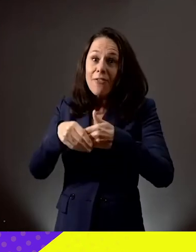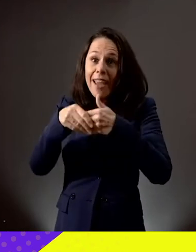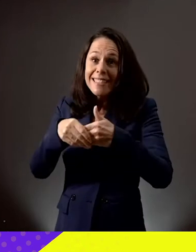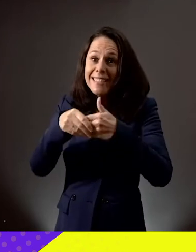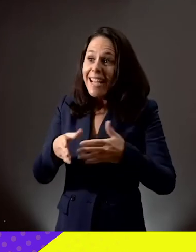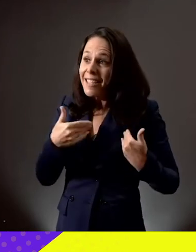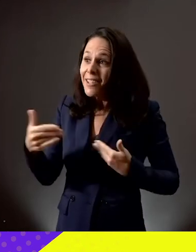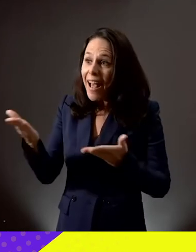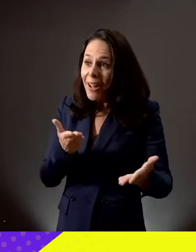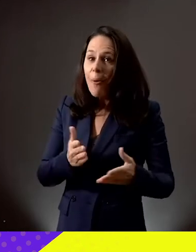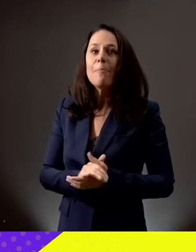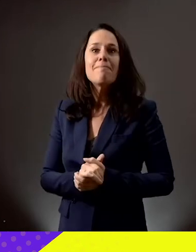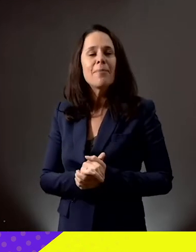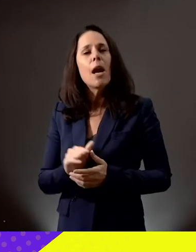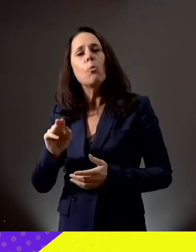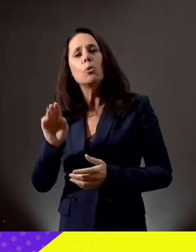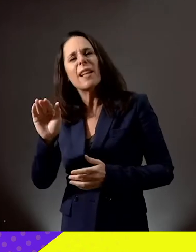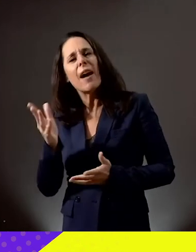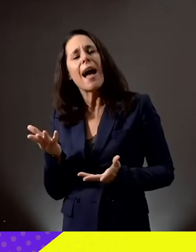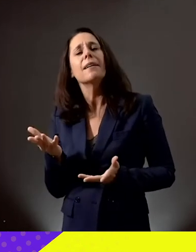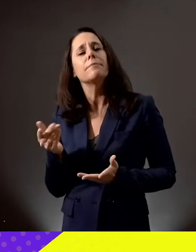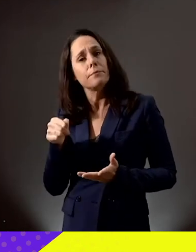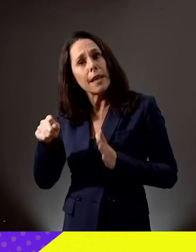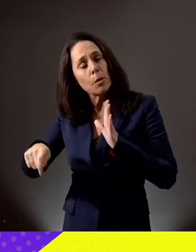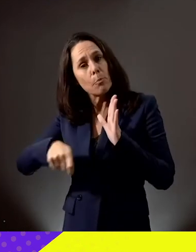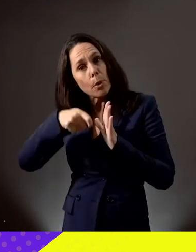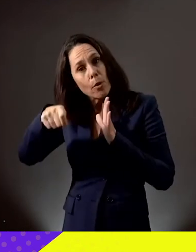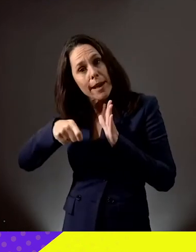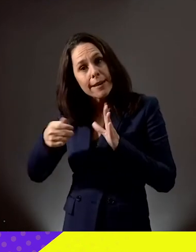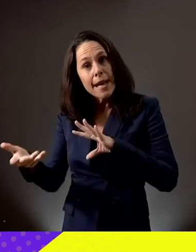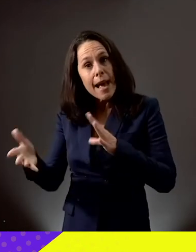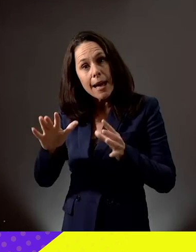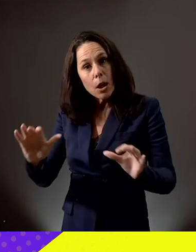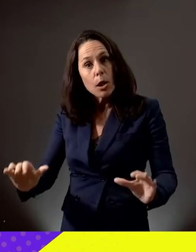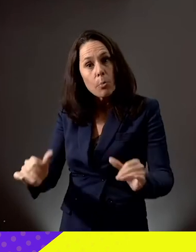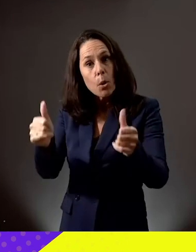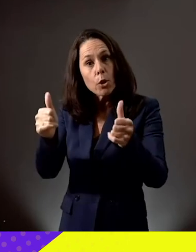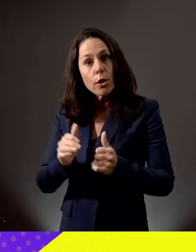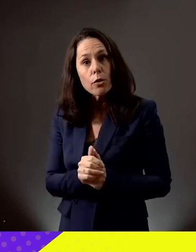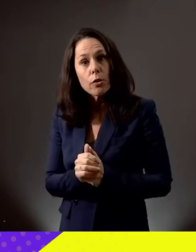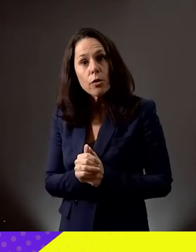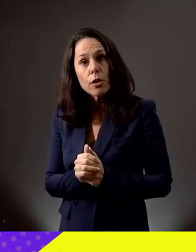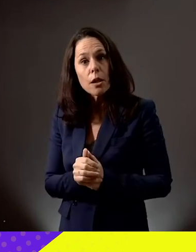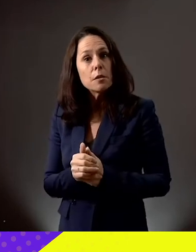Mustafa, you are the ones who actually started this project. What problems did you run into at the start?